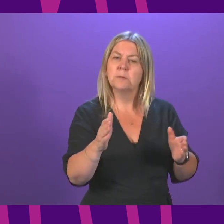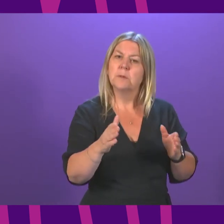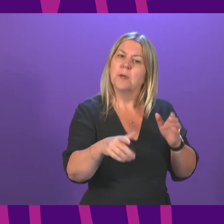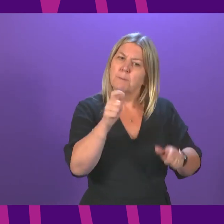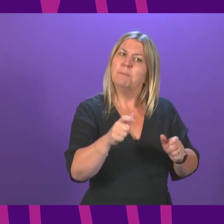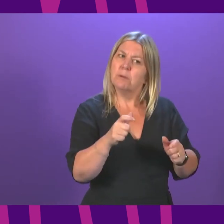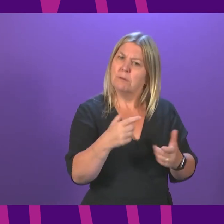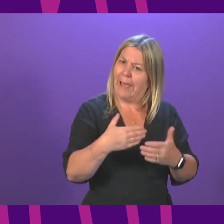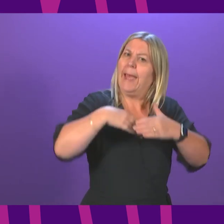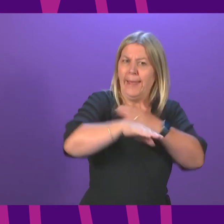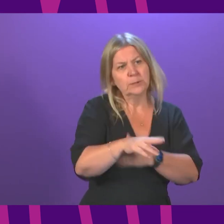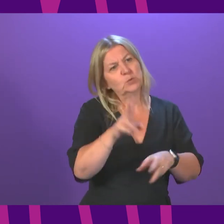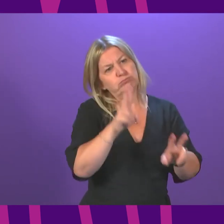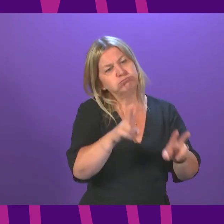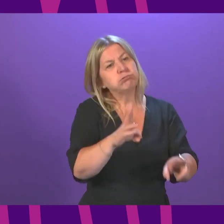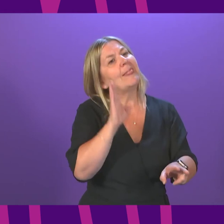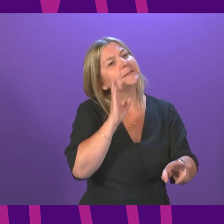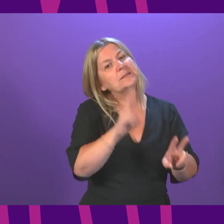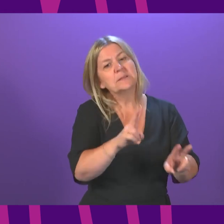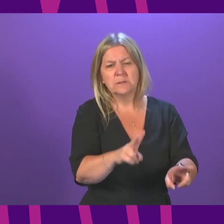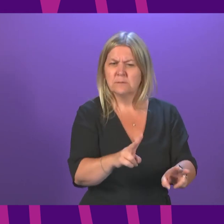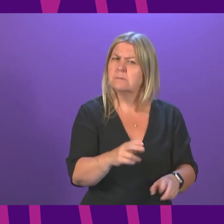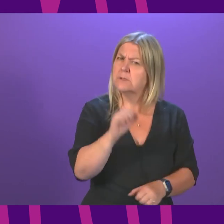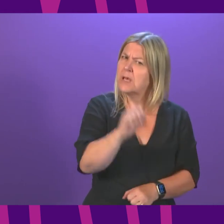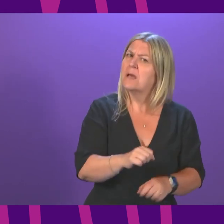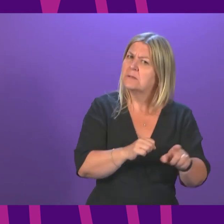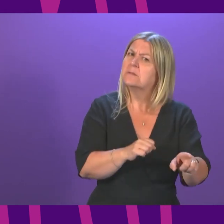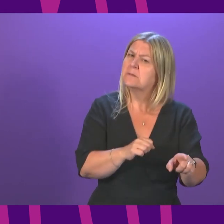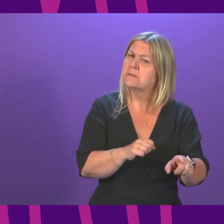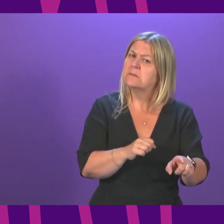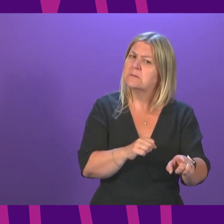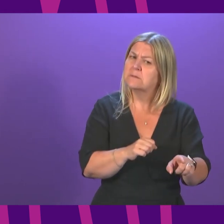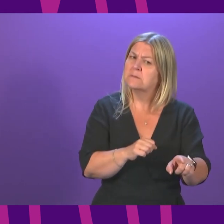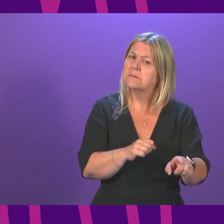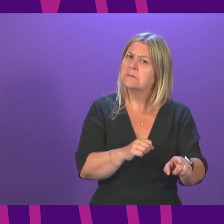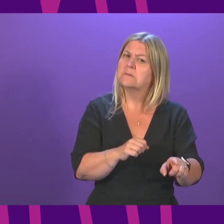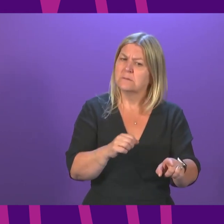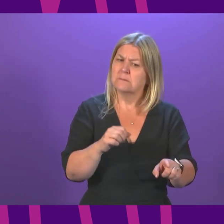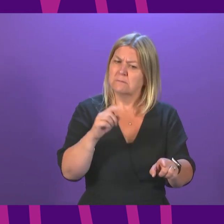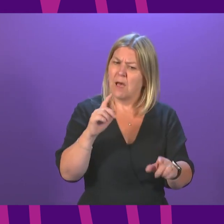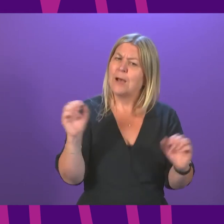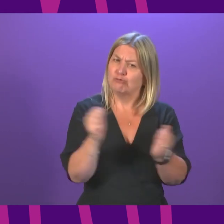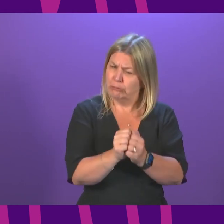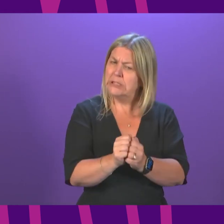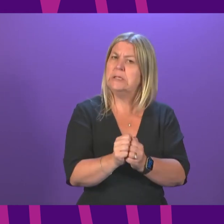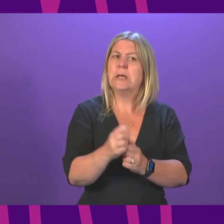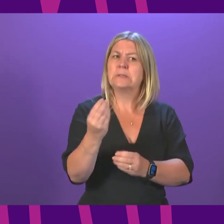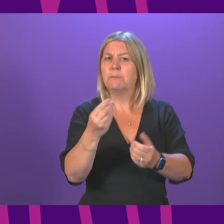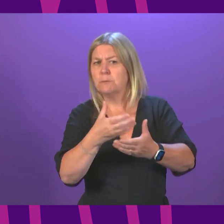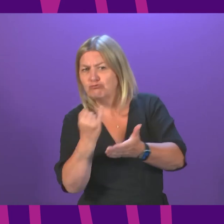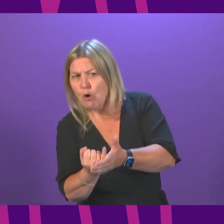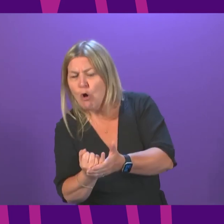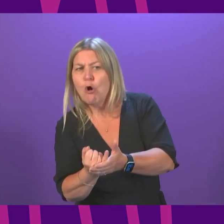Those are complex policy issues and we have debated them in just a few short hours, without